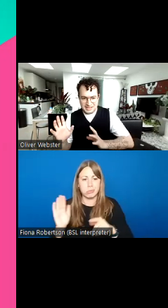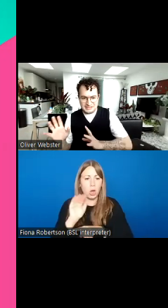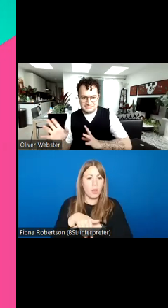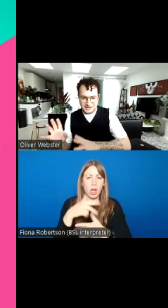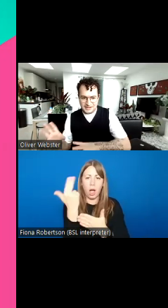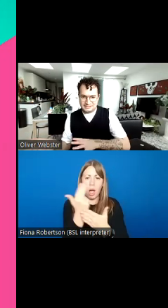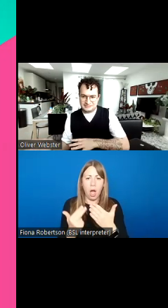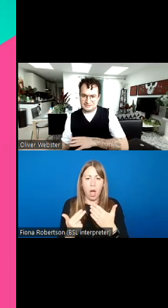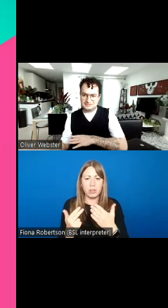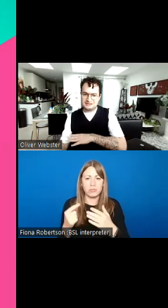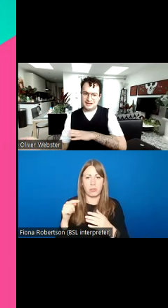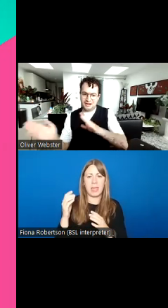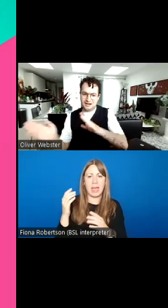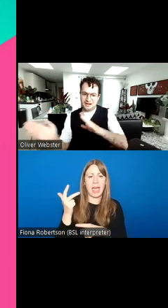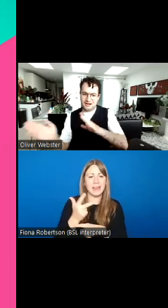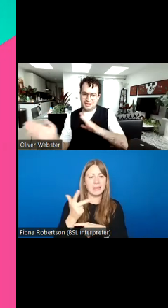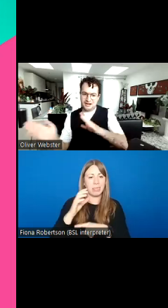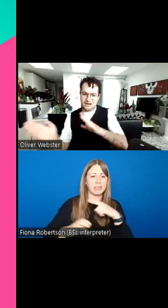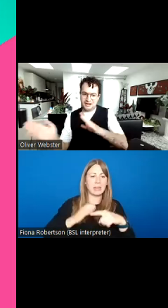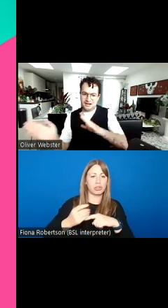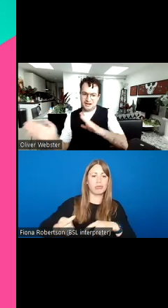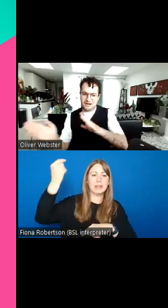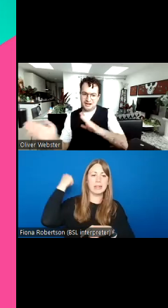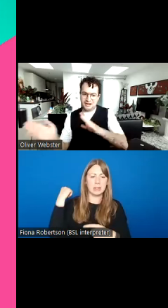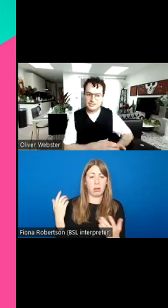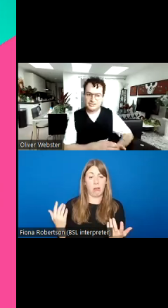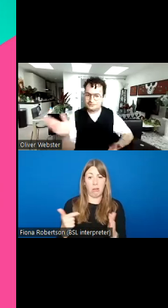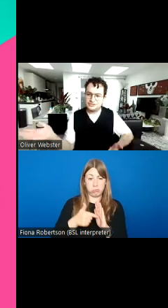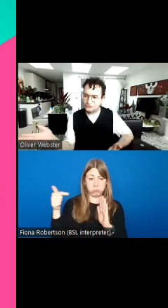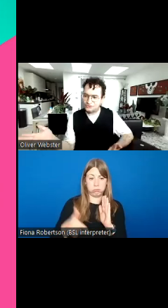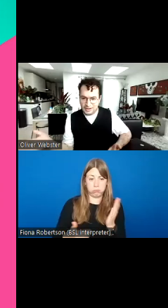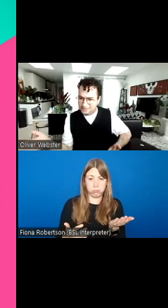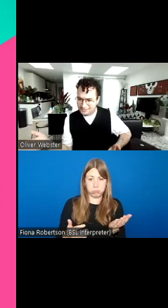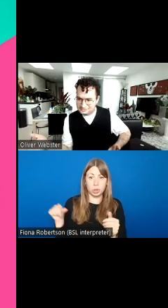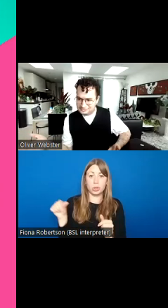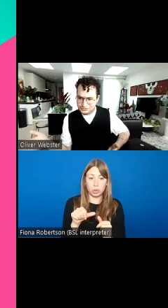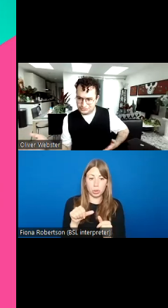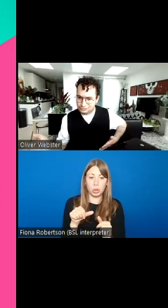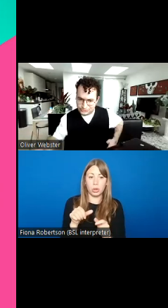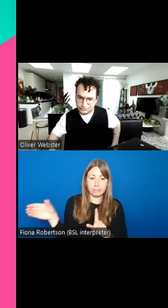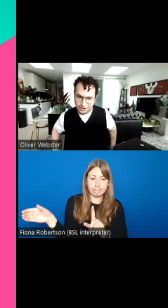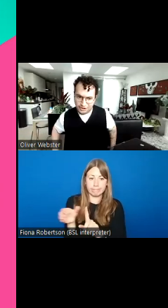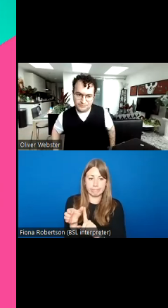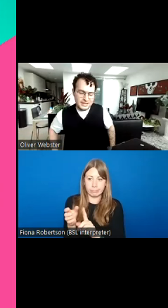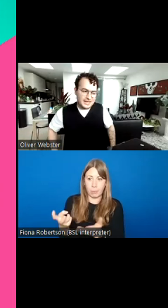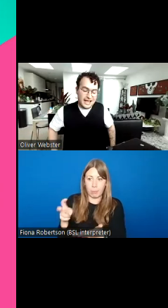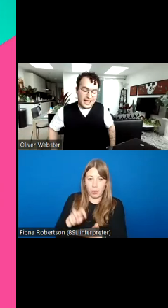It's better to hire someone who can do that quickly, because you've got better things to do with your time.